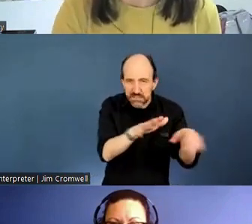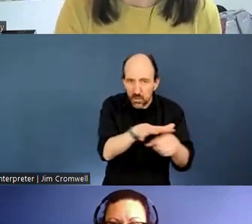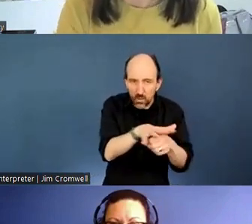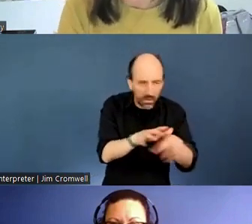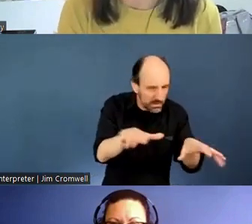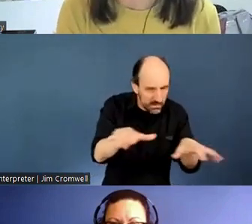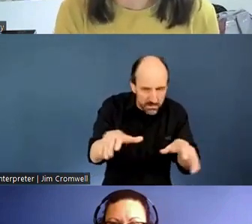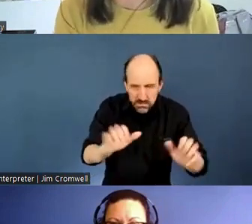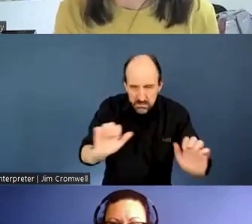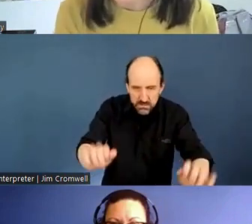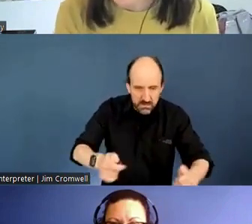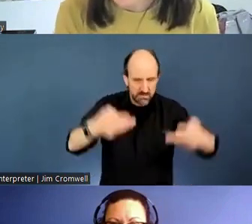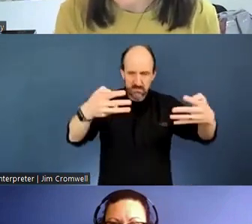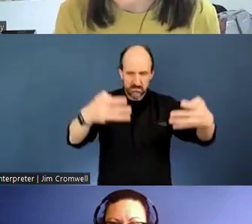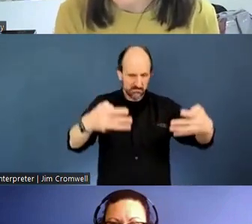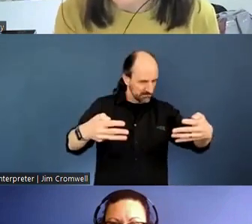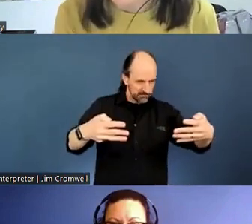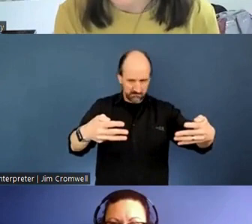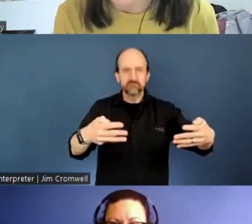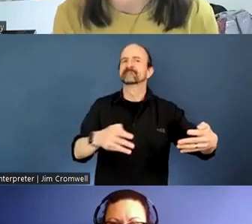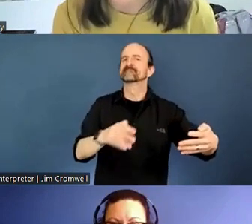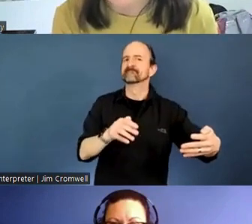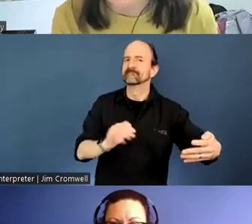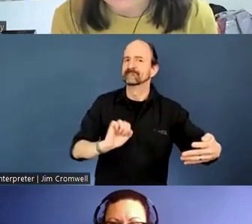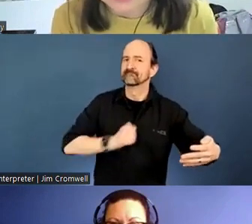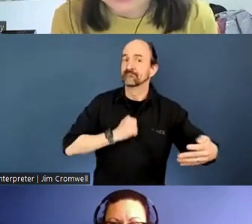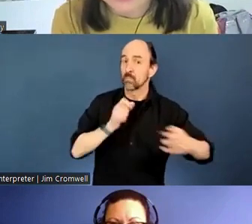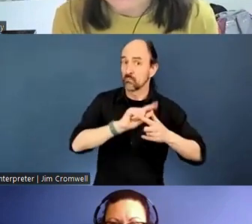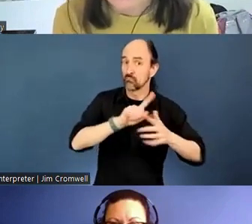recognised that their water points are not necessarily